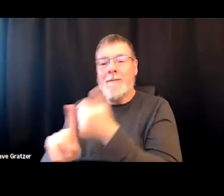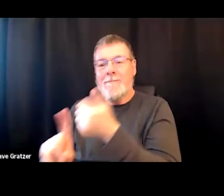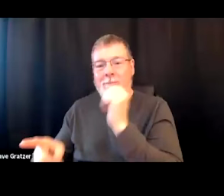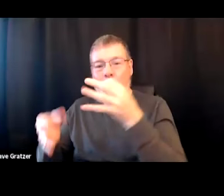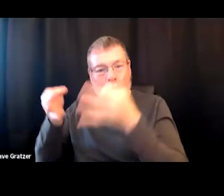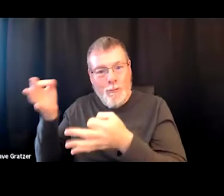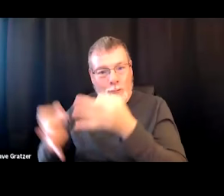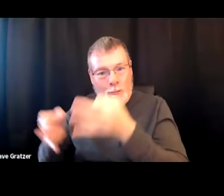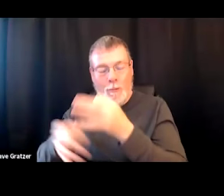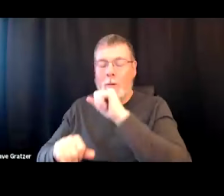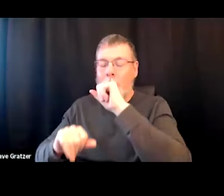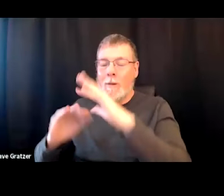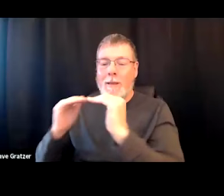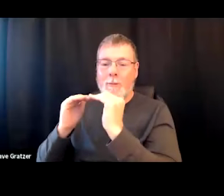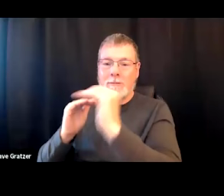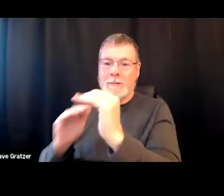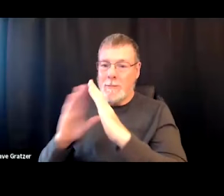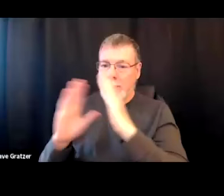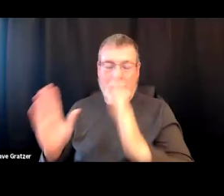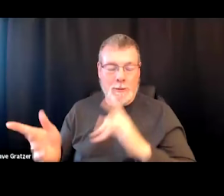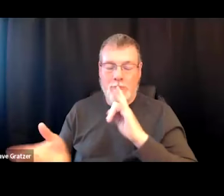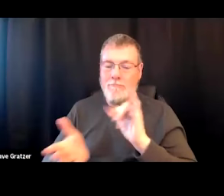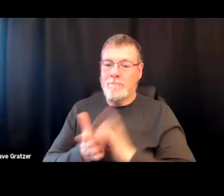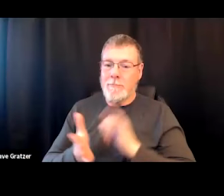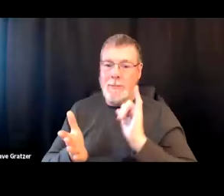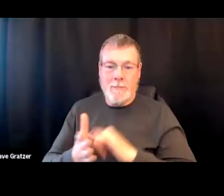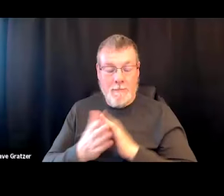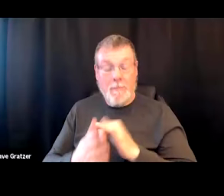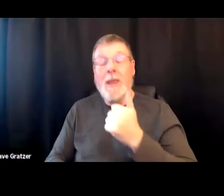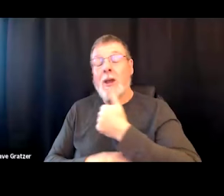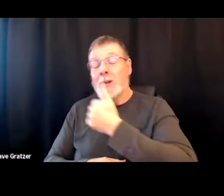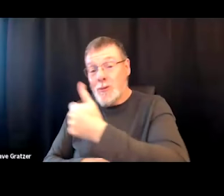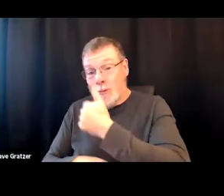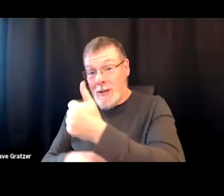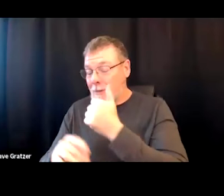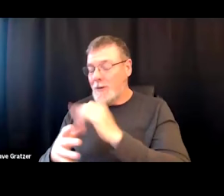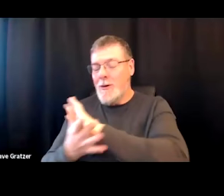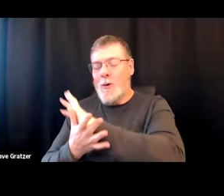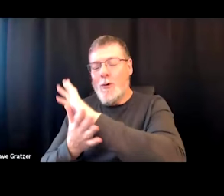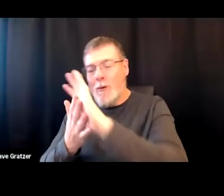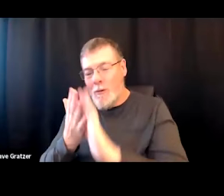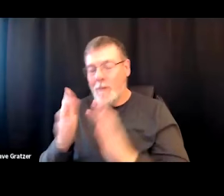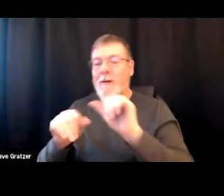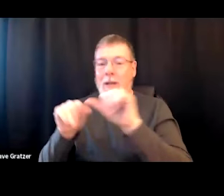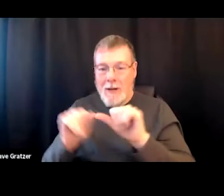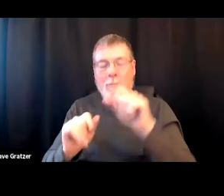without stable housing. Transportation, really important, all of these areas are things to consider.